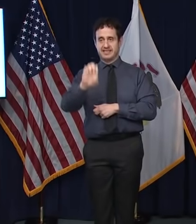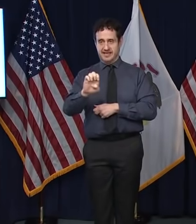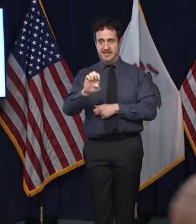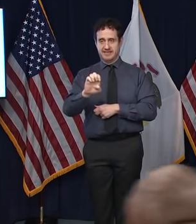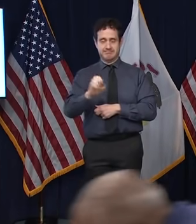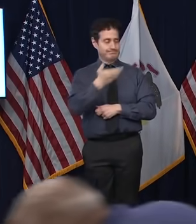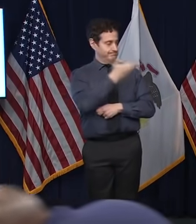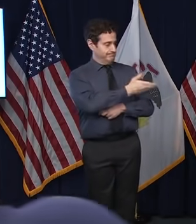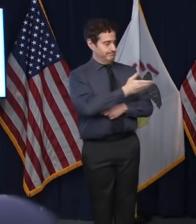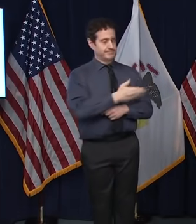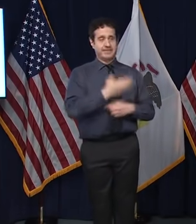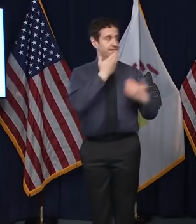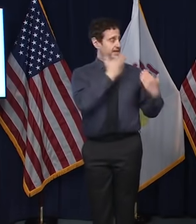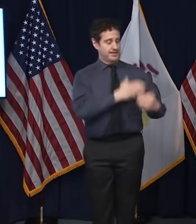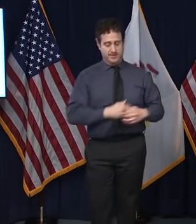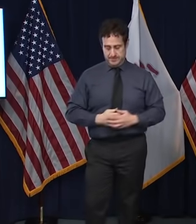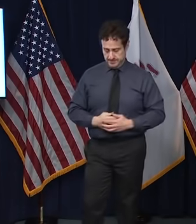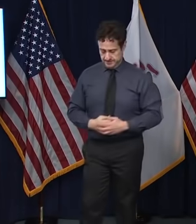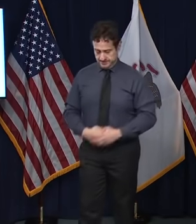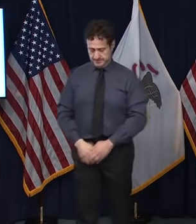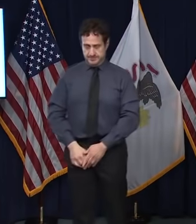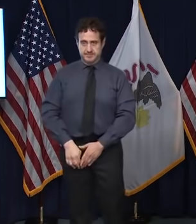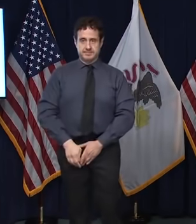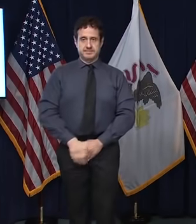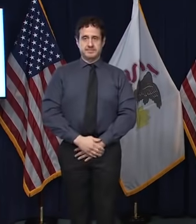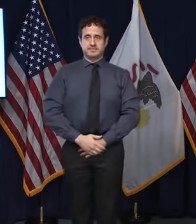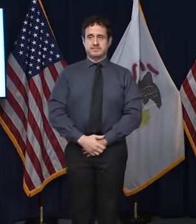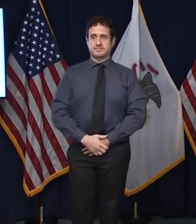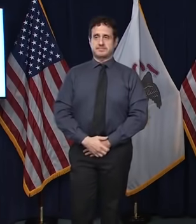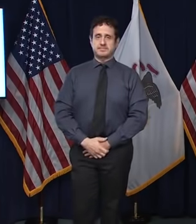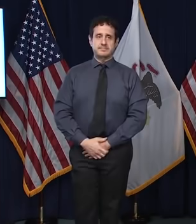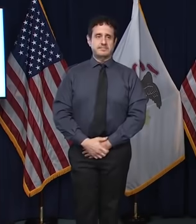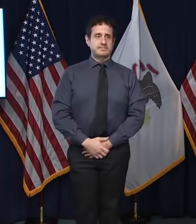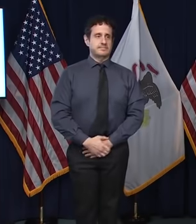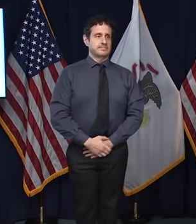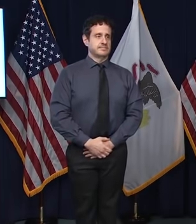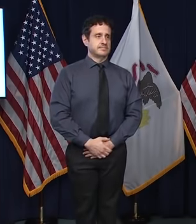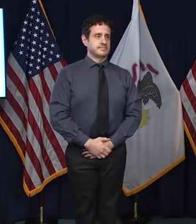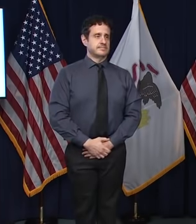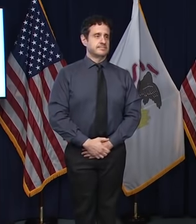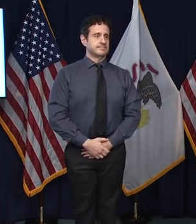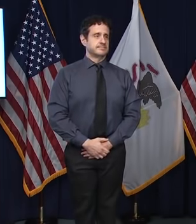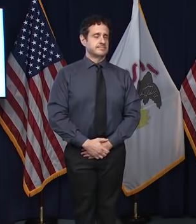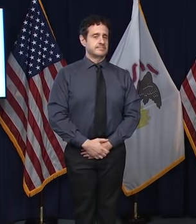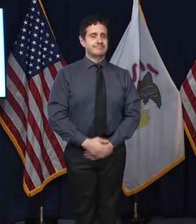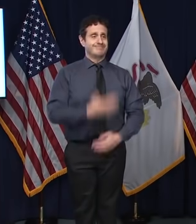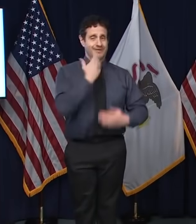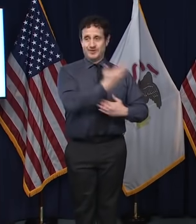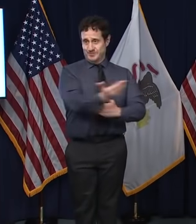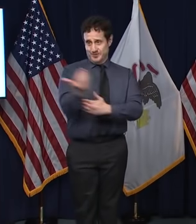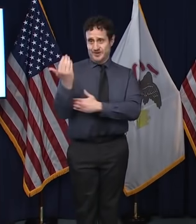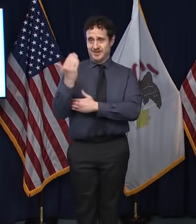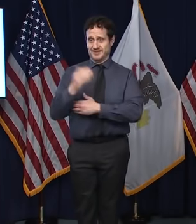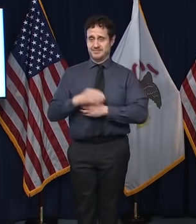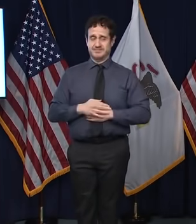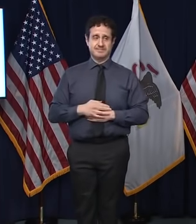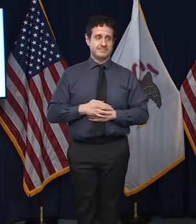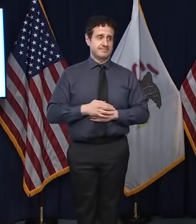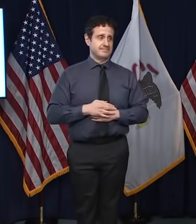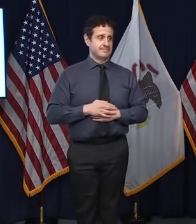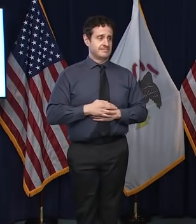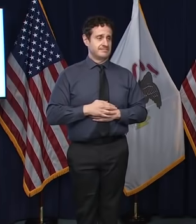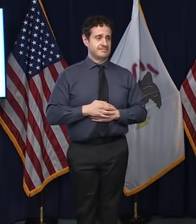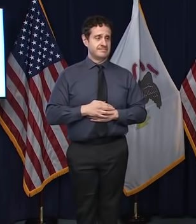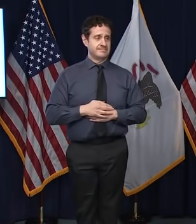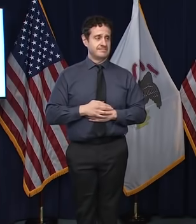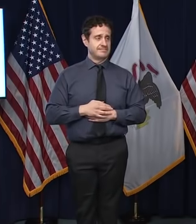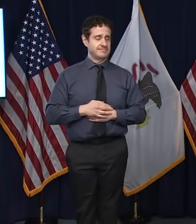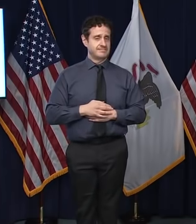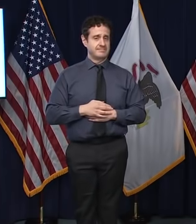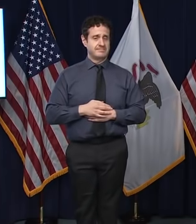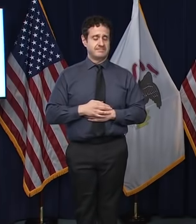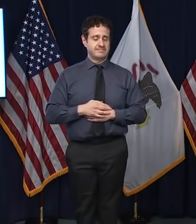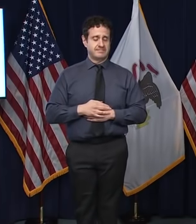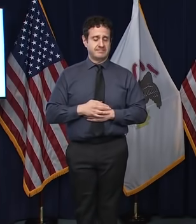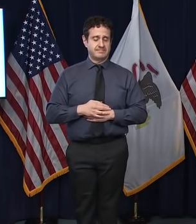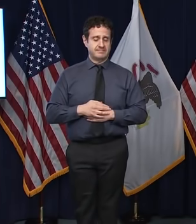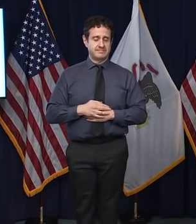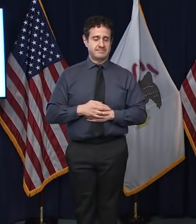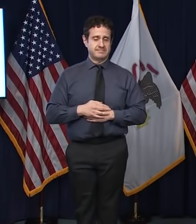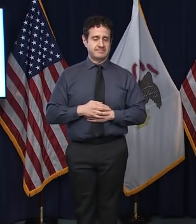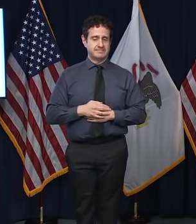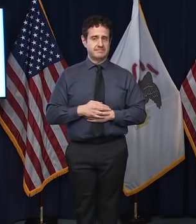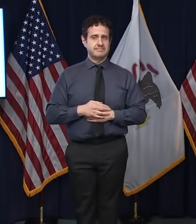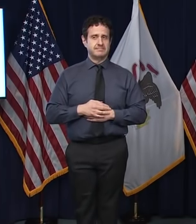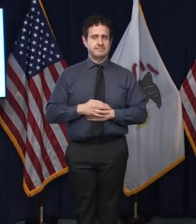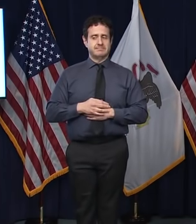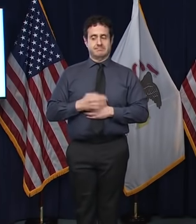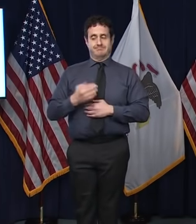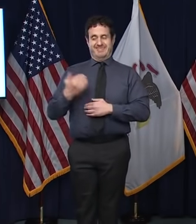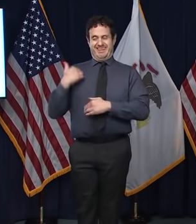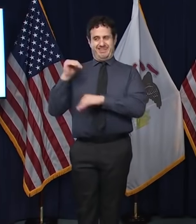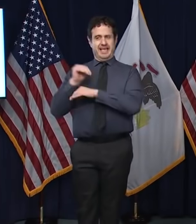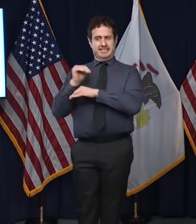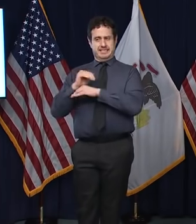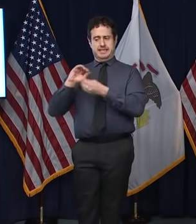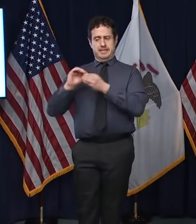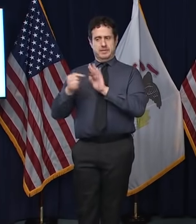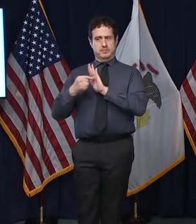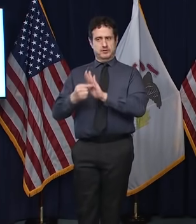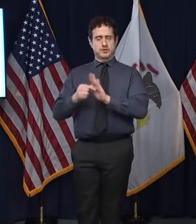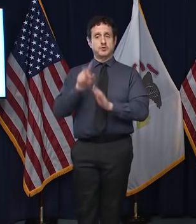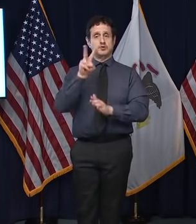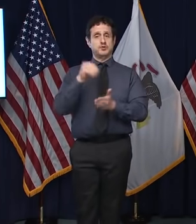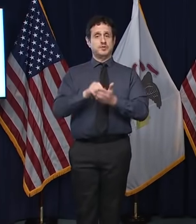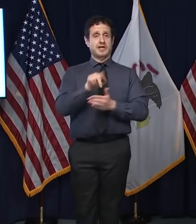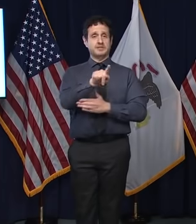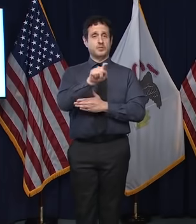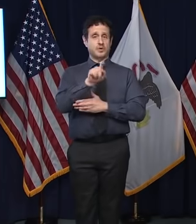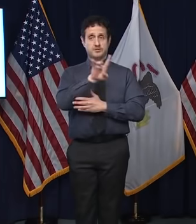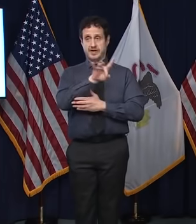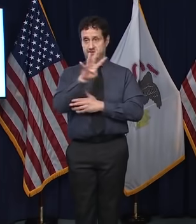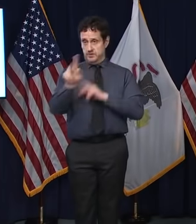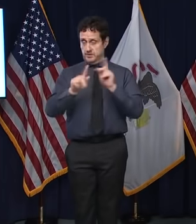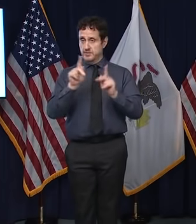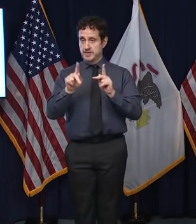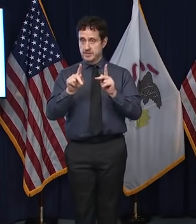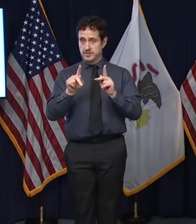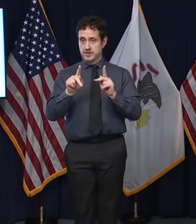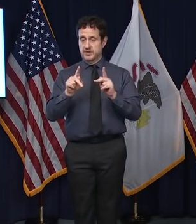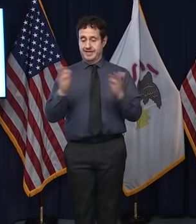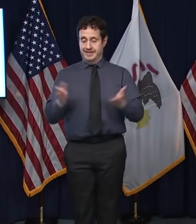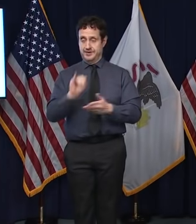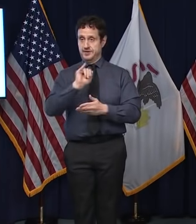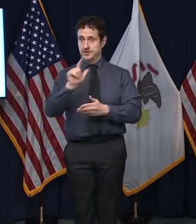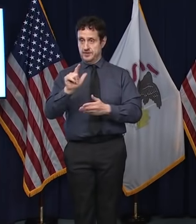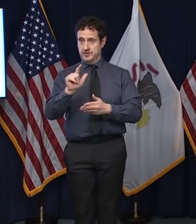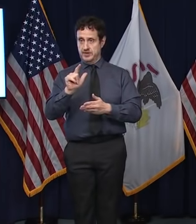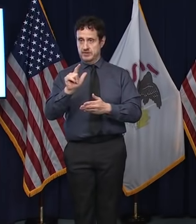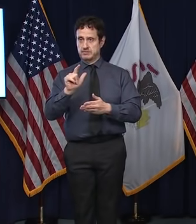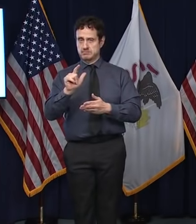got GZ Kate after. I good